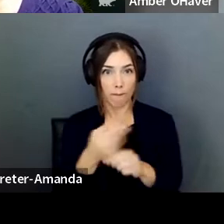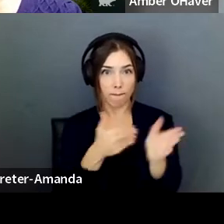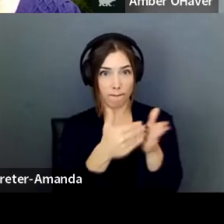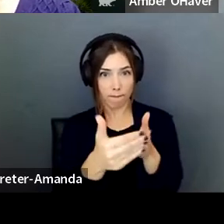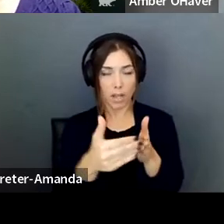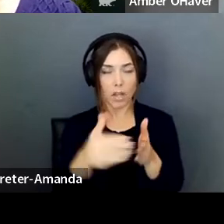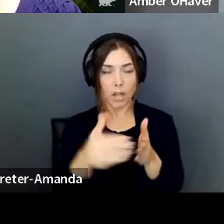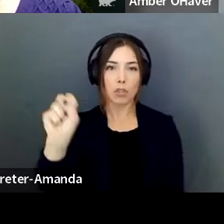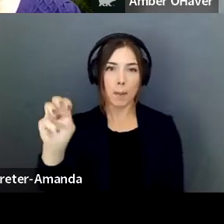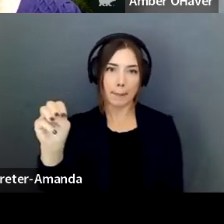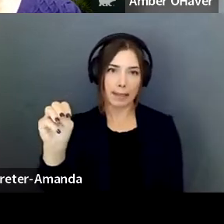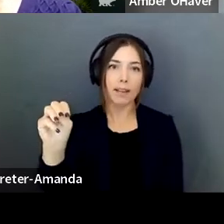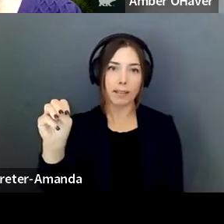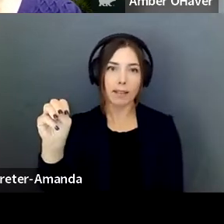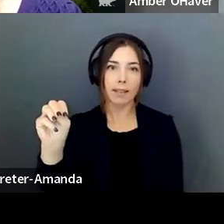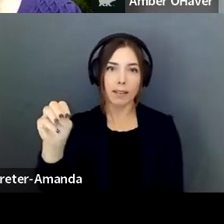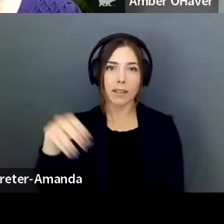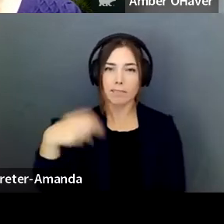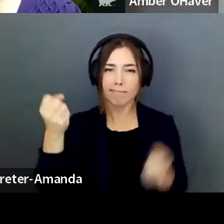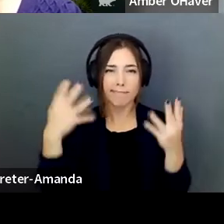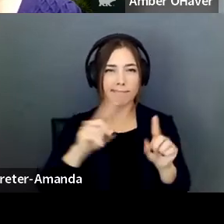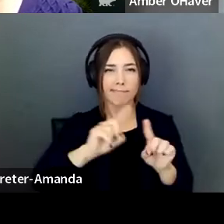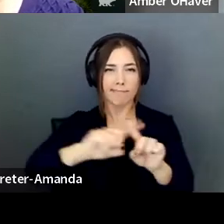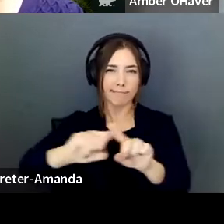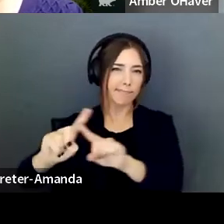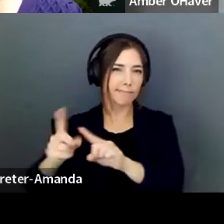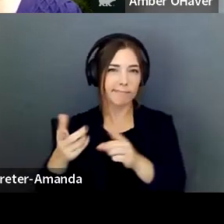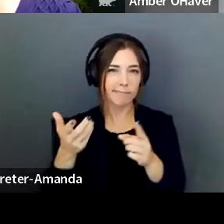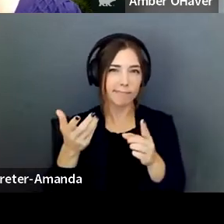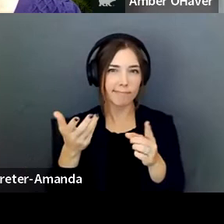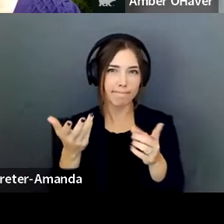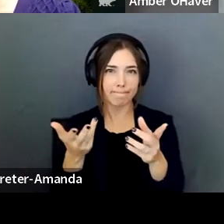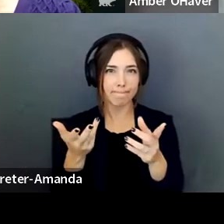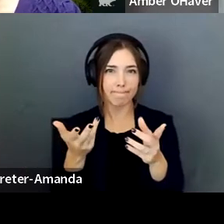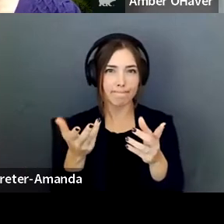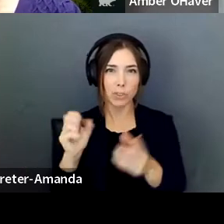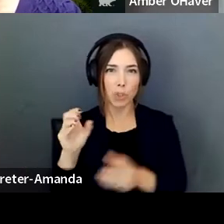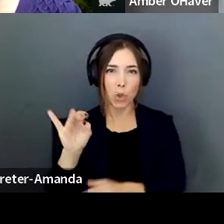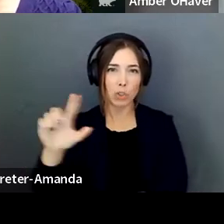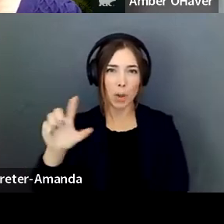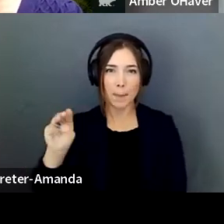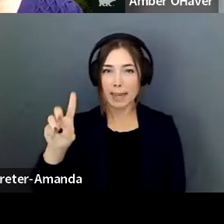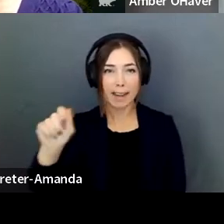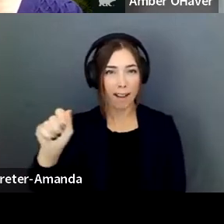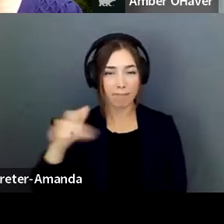There are so many different forums of social media out there and opportunity to educate